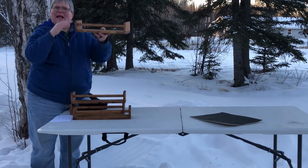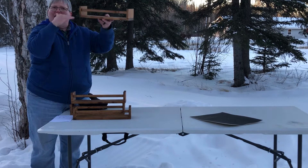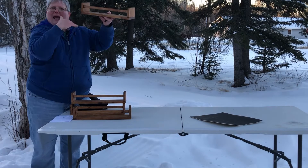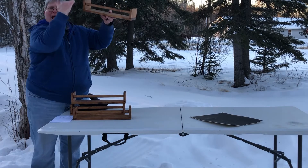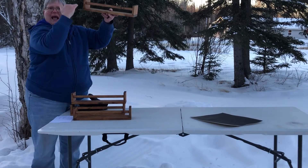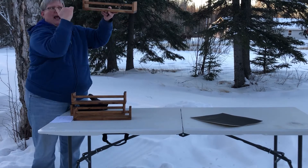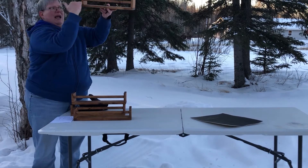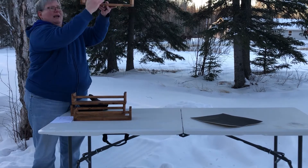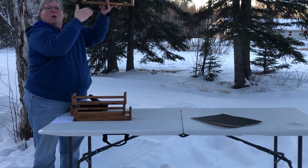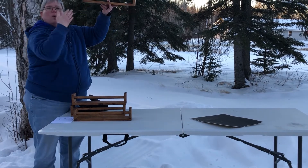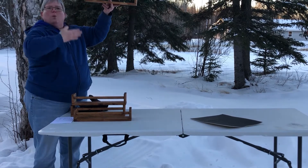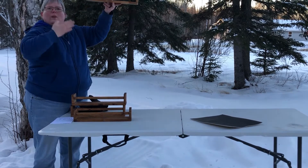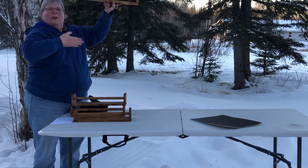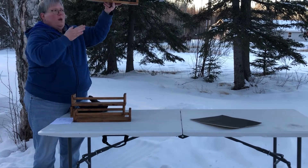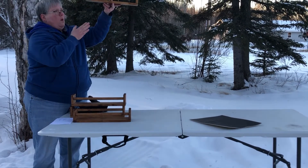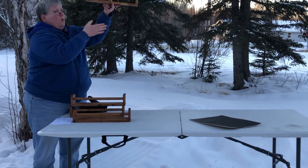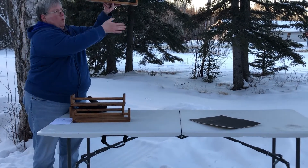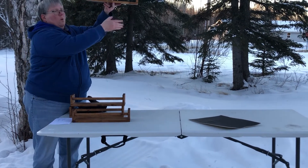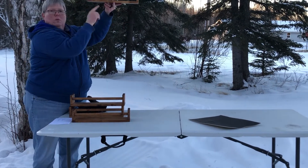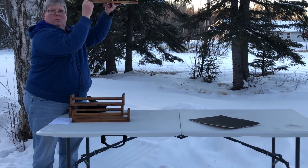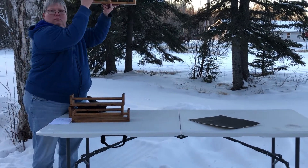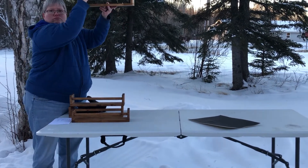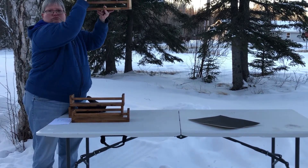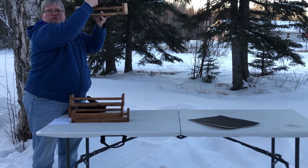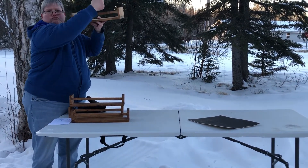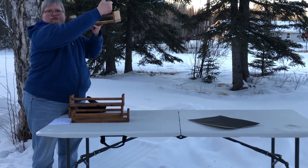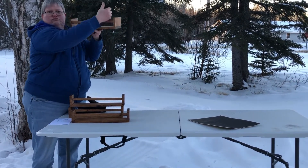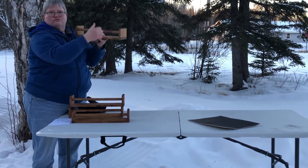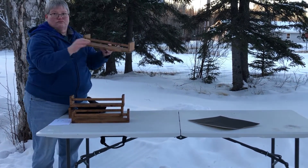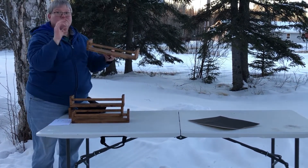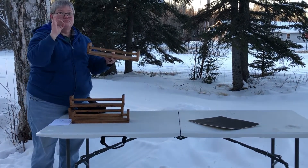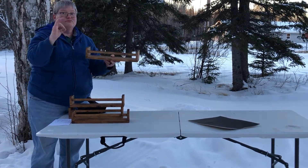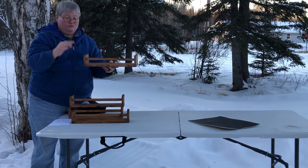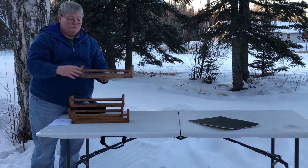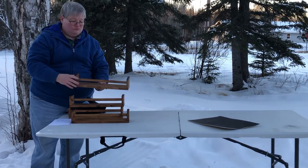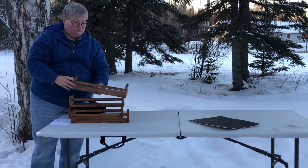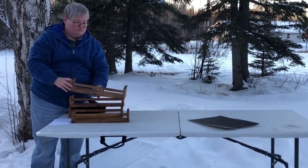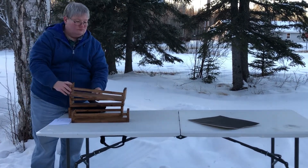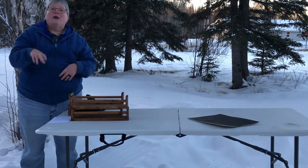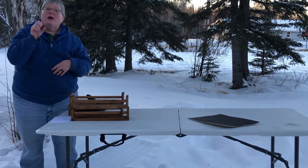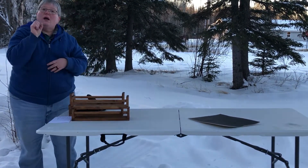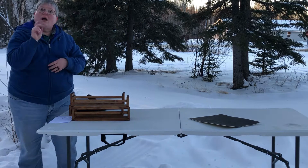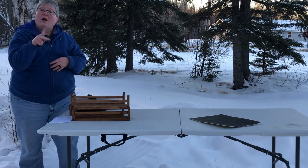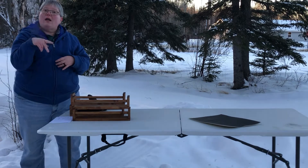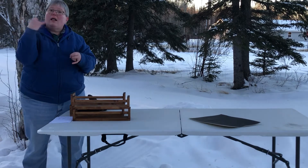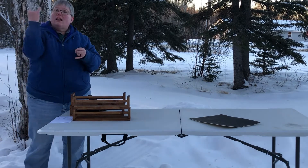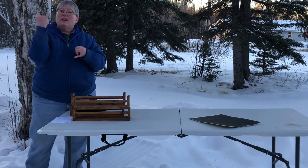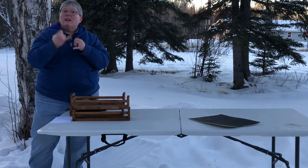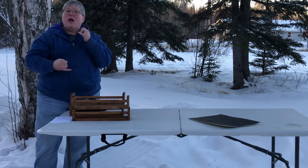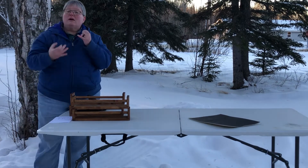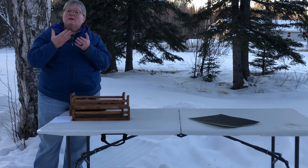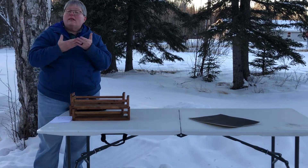us space to put them higher up above the windows. Pretty good. Okay the last thing